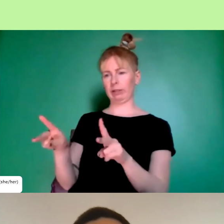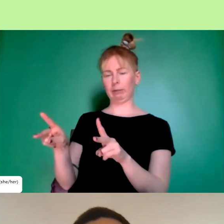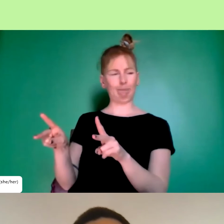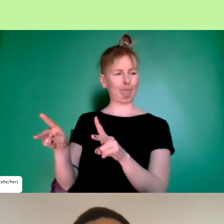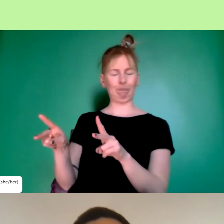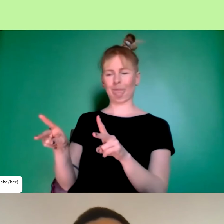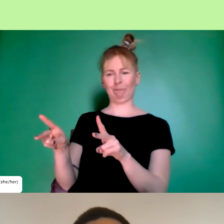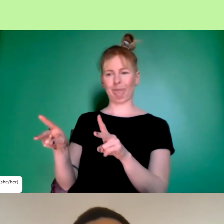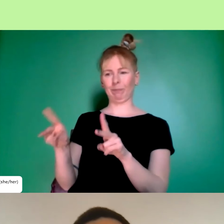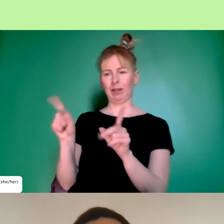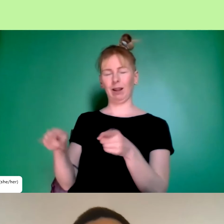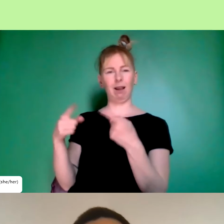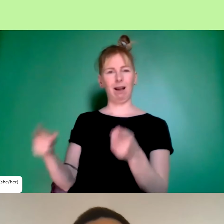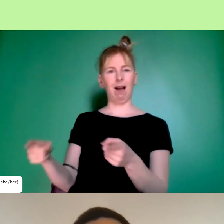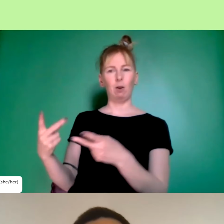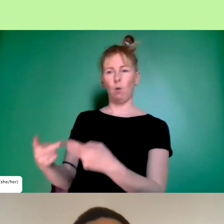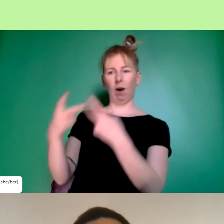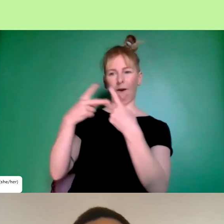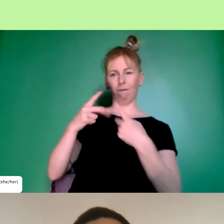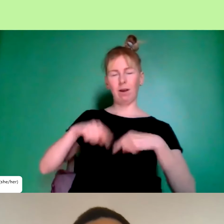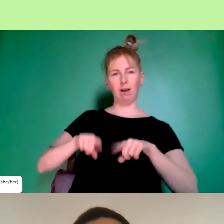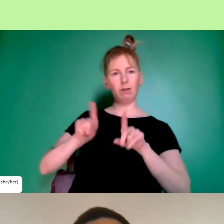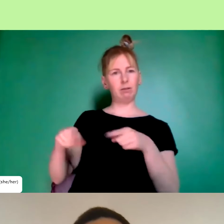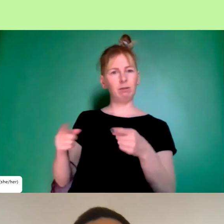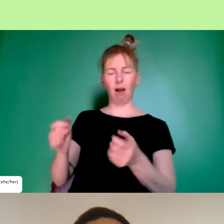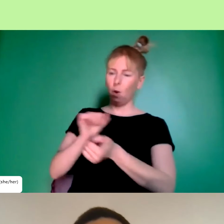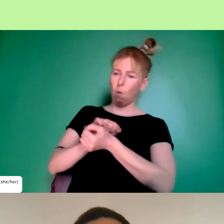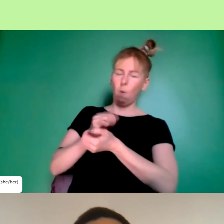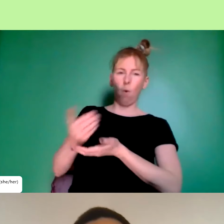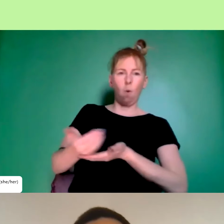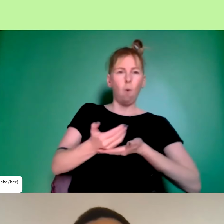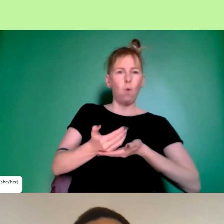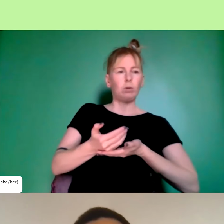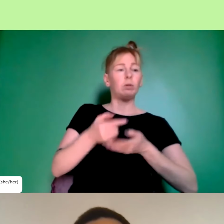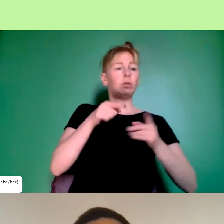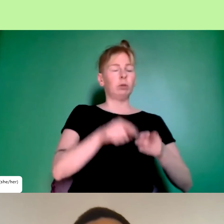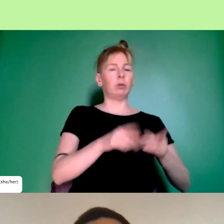how to cater and hold them. So for me, those are like very basic two examples. You